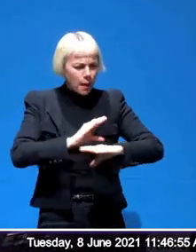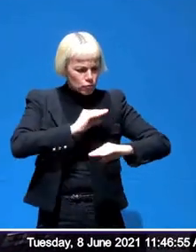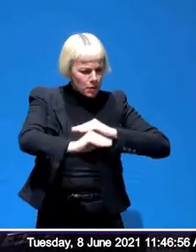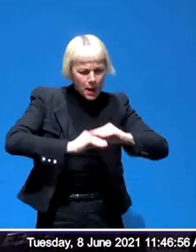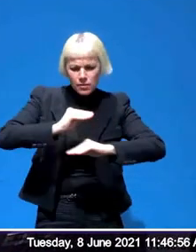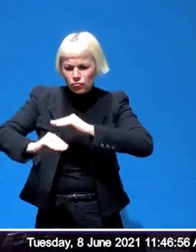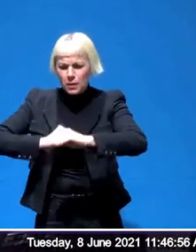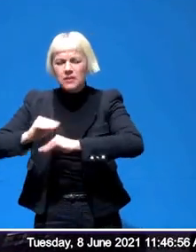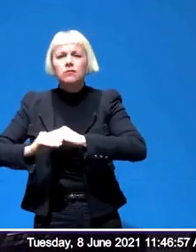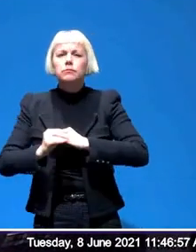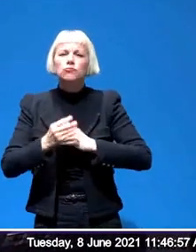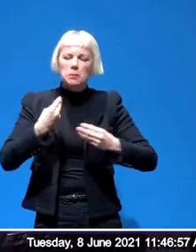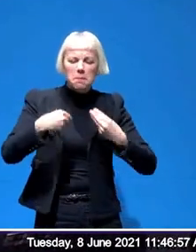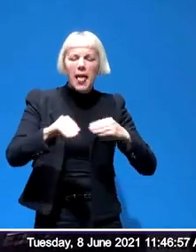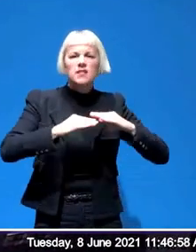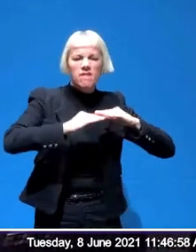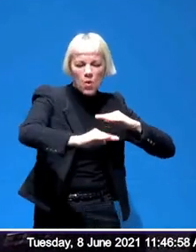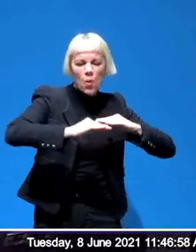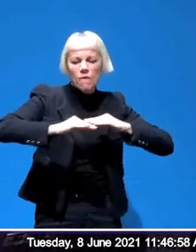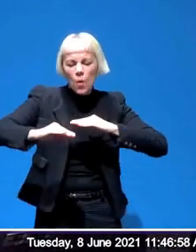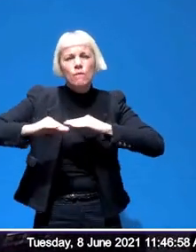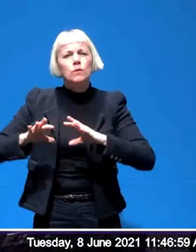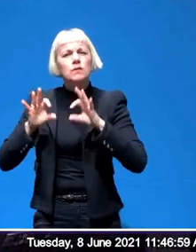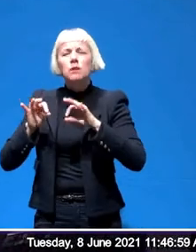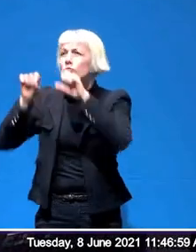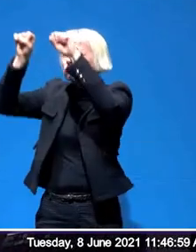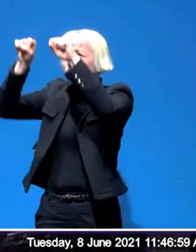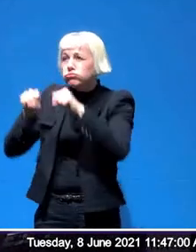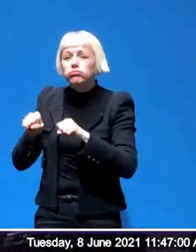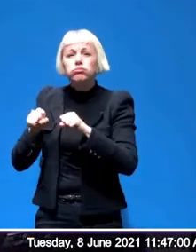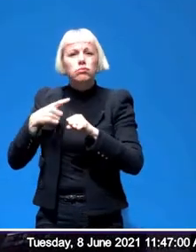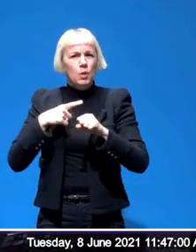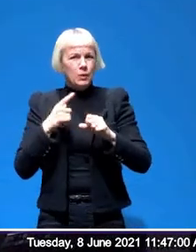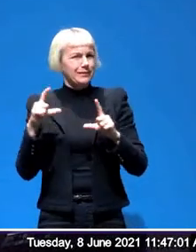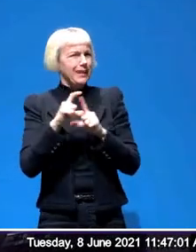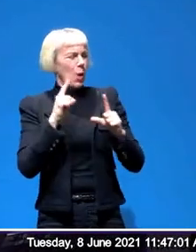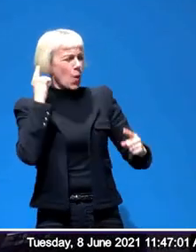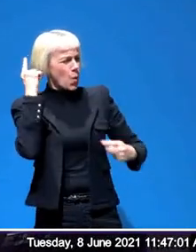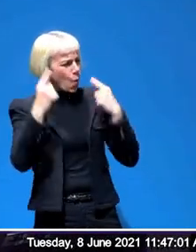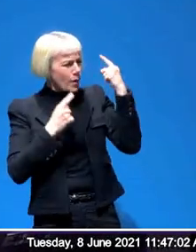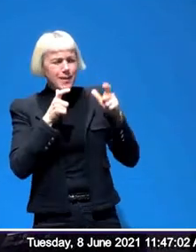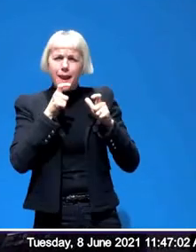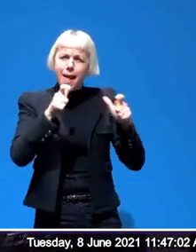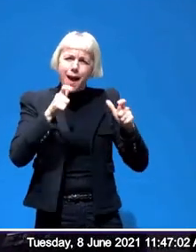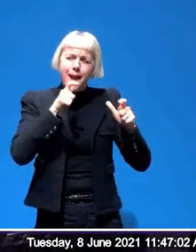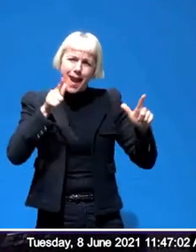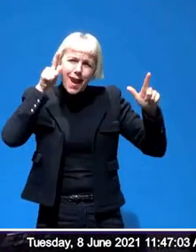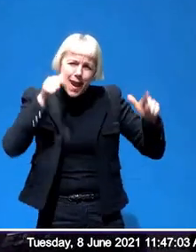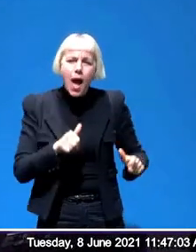We have also installed roller shutters on the doors and windows for noise control, because Daniel can sometimes be very noisy and sometimes